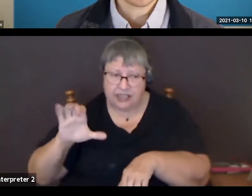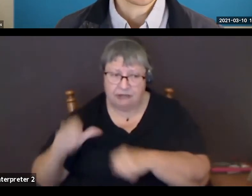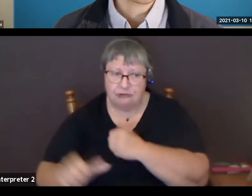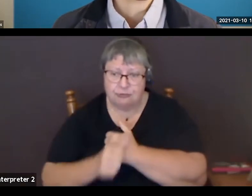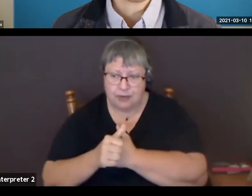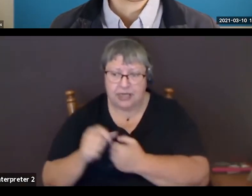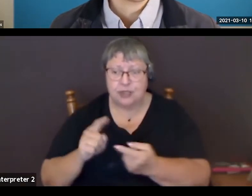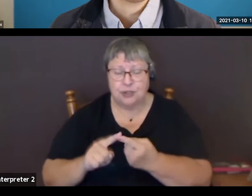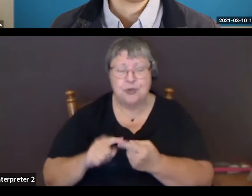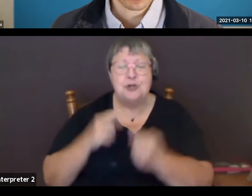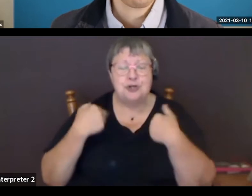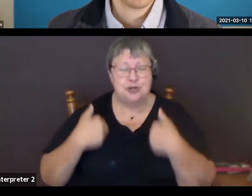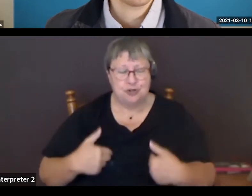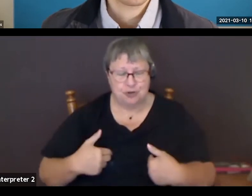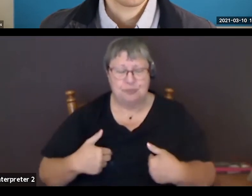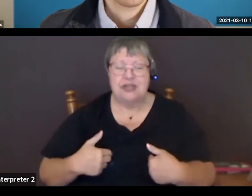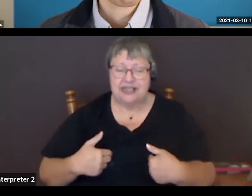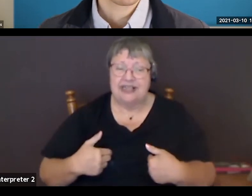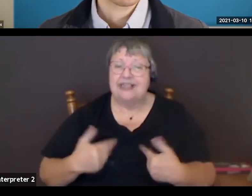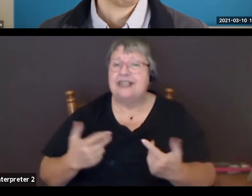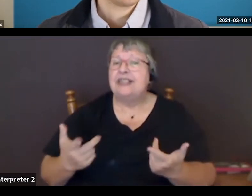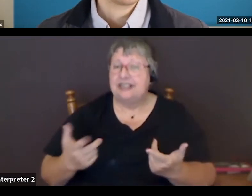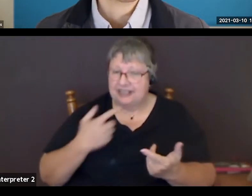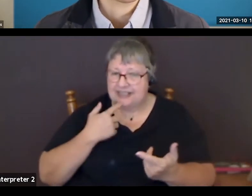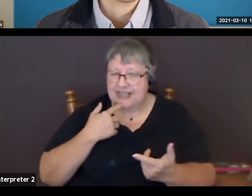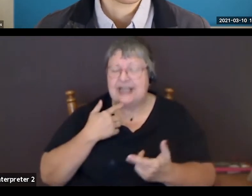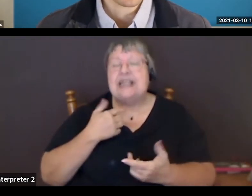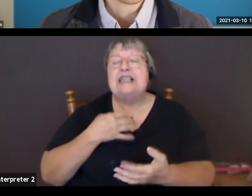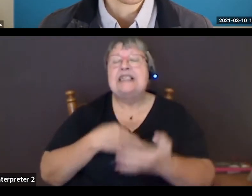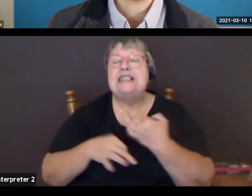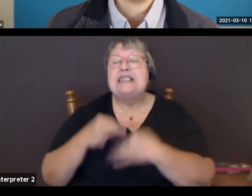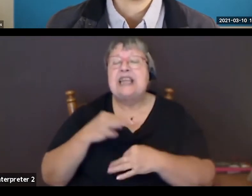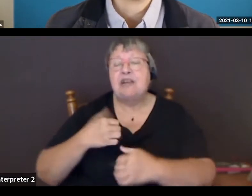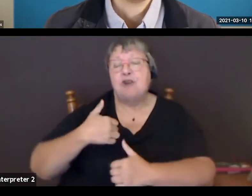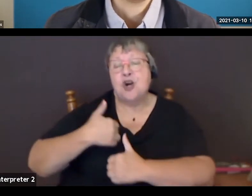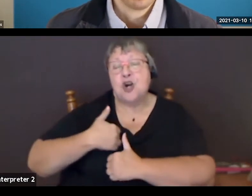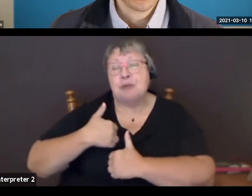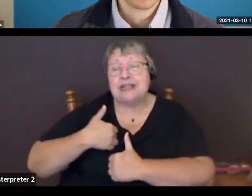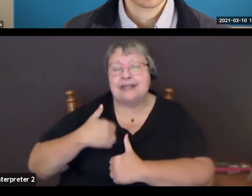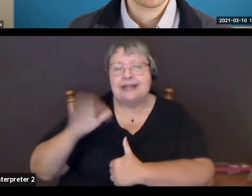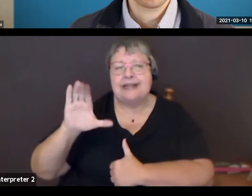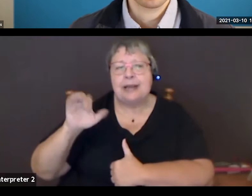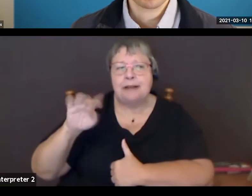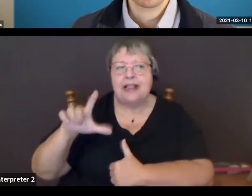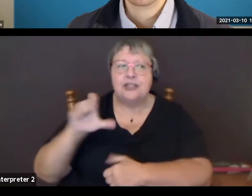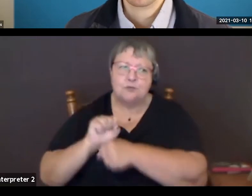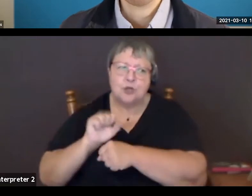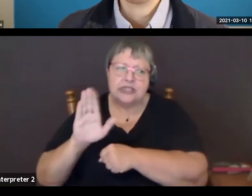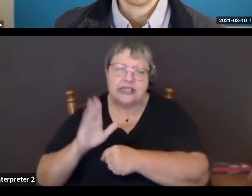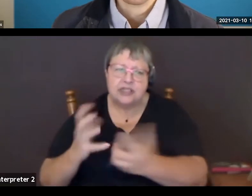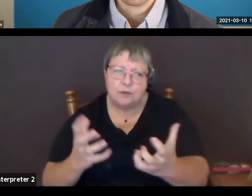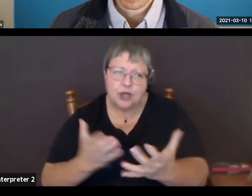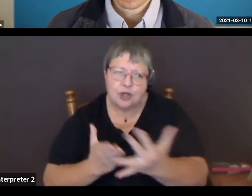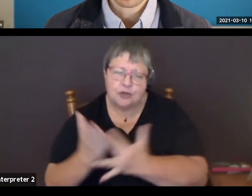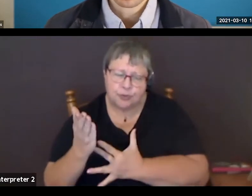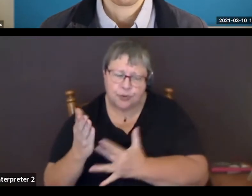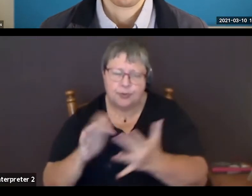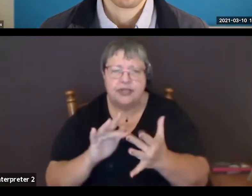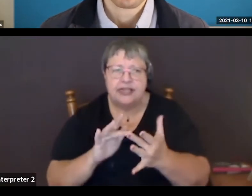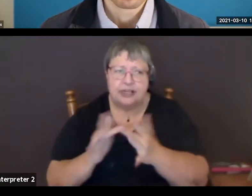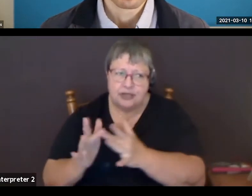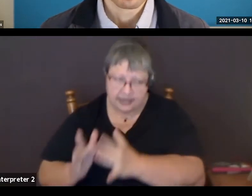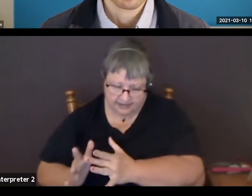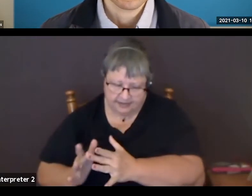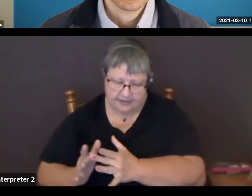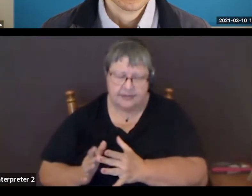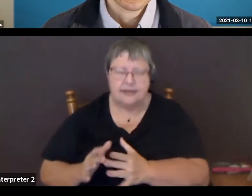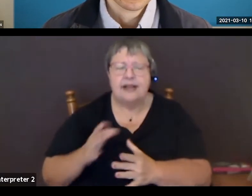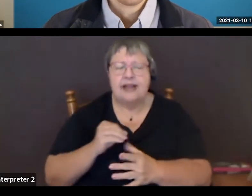She writes instead of our minutes and armies capitalism works its will through the automated medium of an increasingly ubiquitous computational architecture.